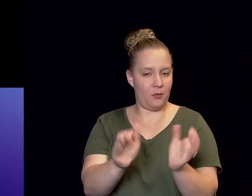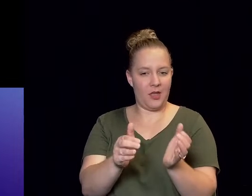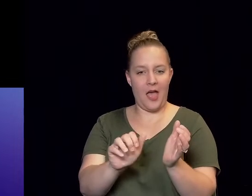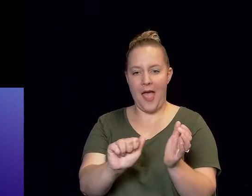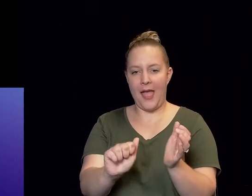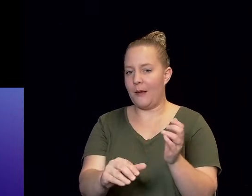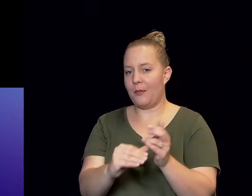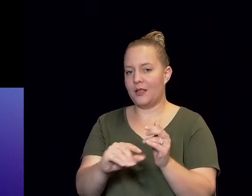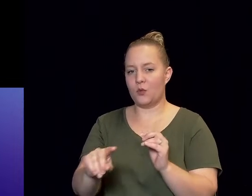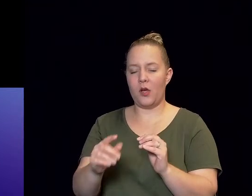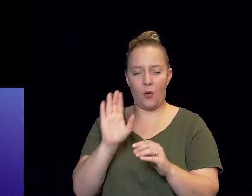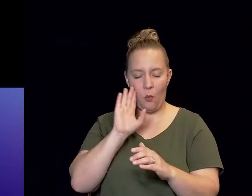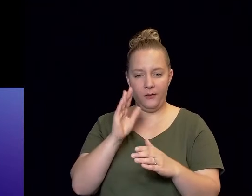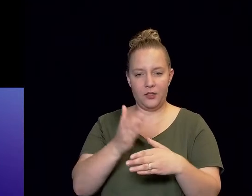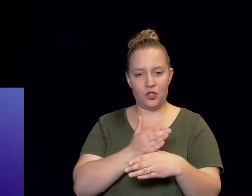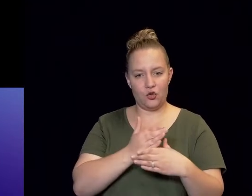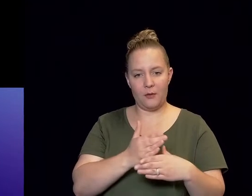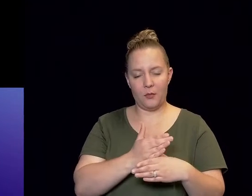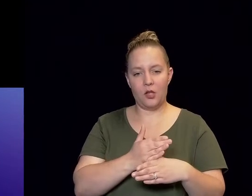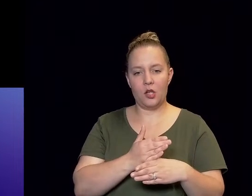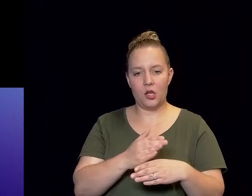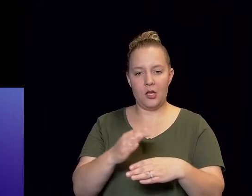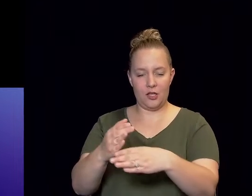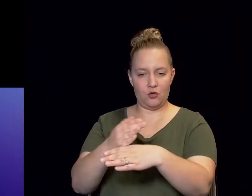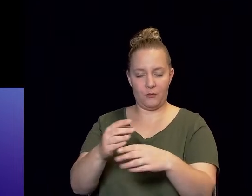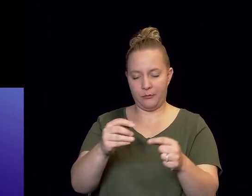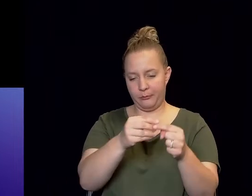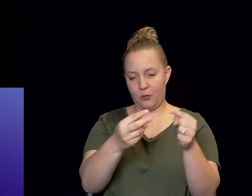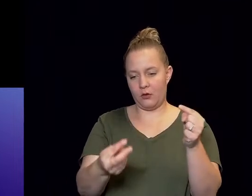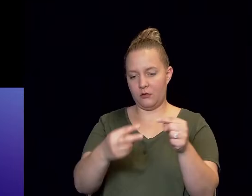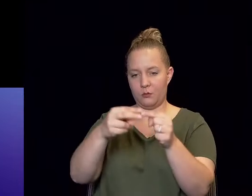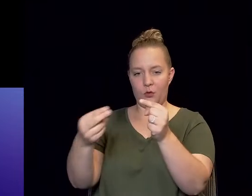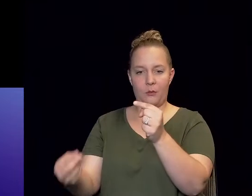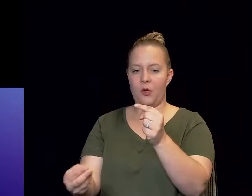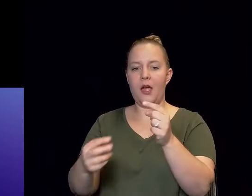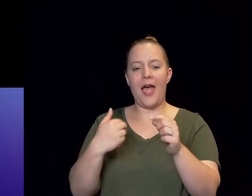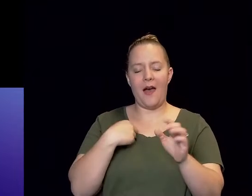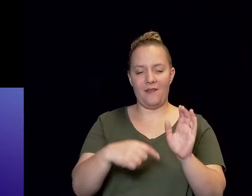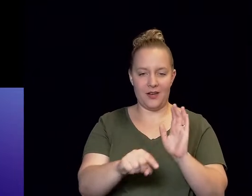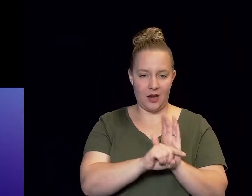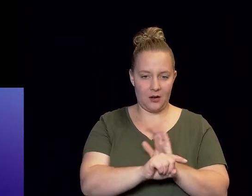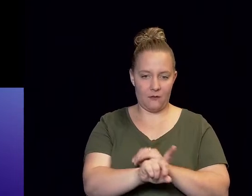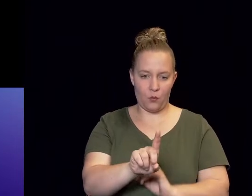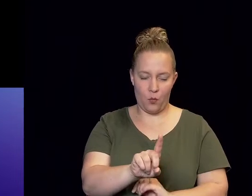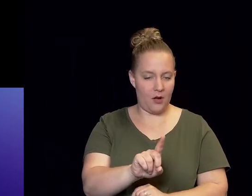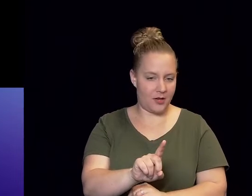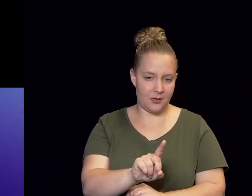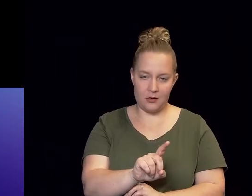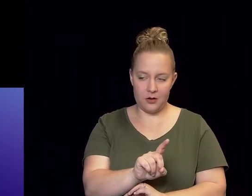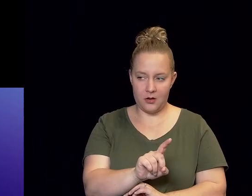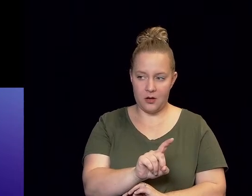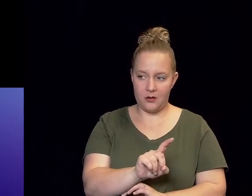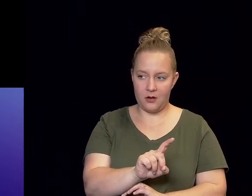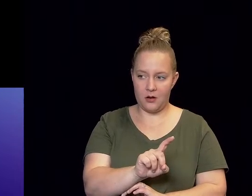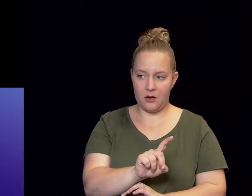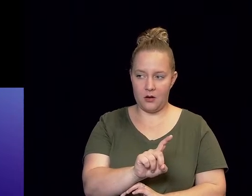So, I'm going to distribute and distribute. So, we get -1